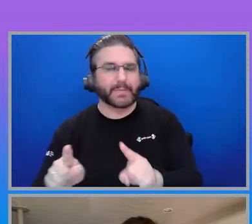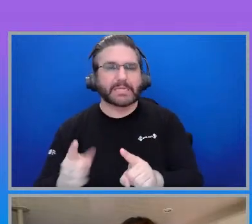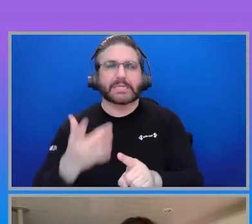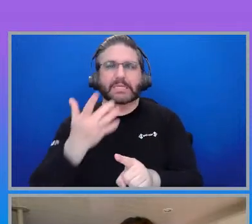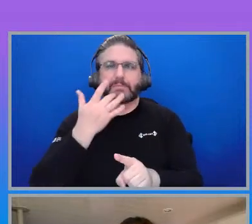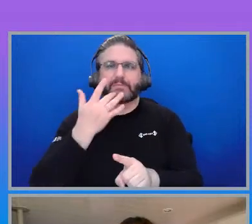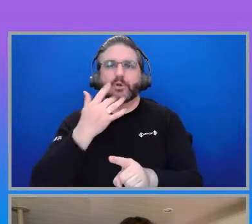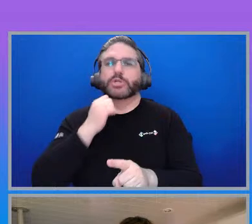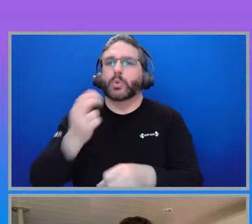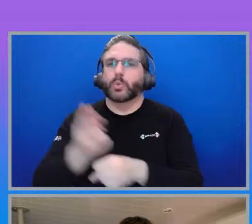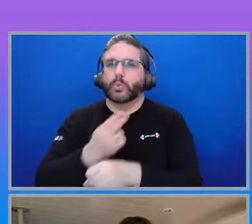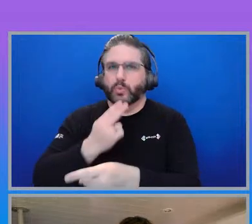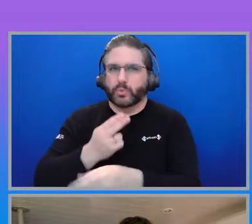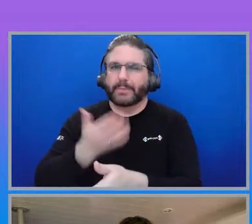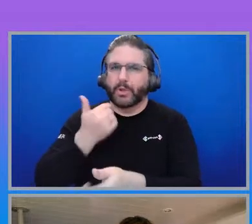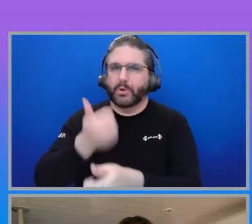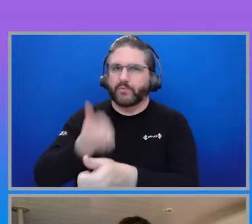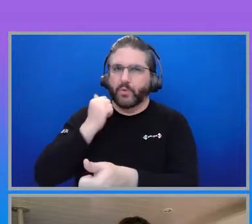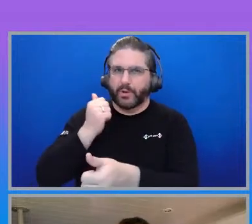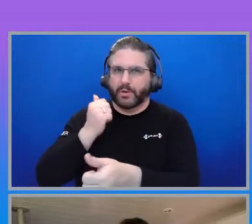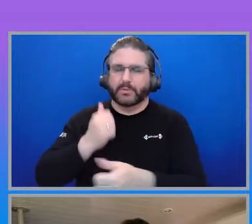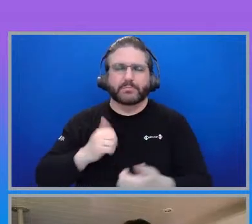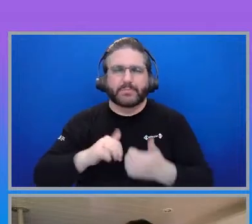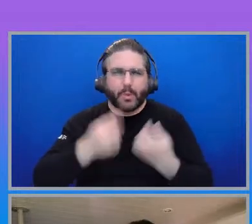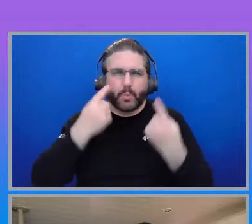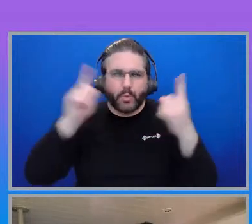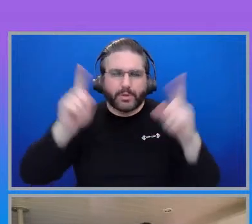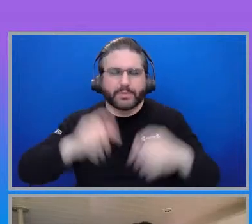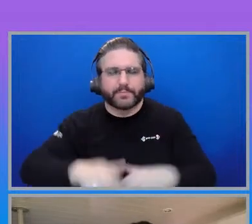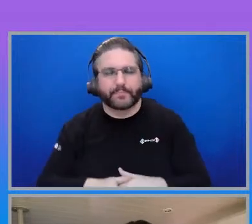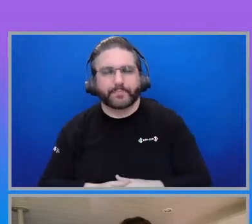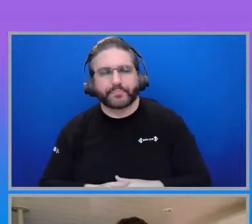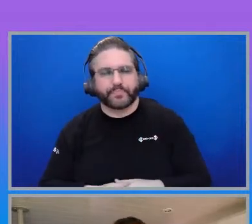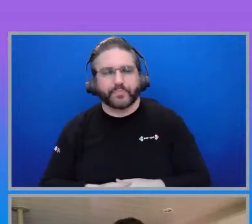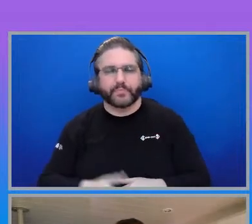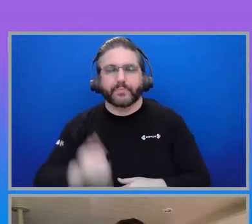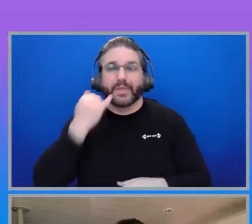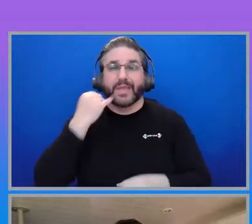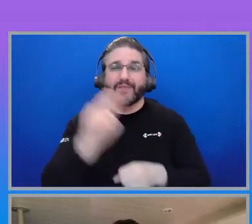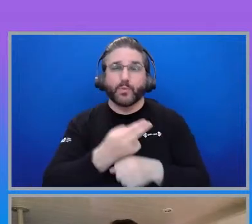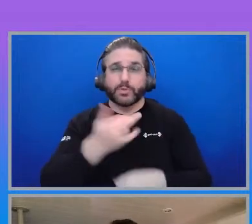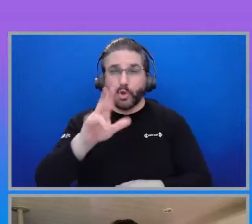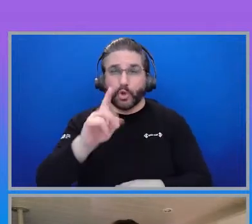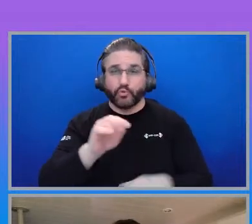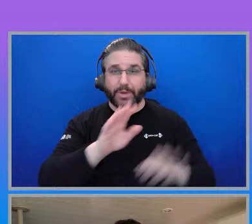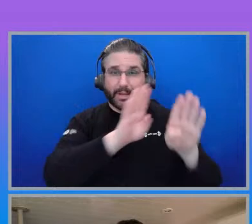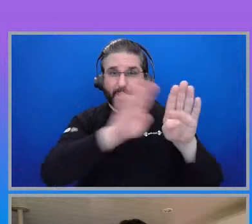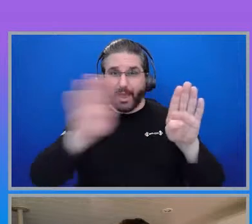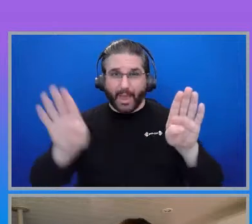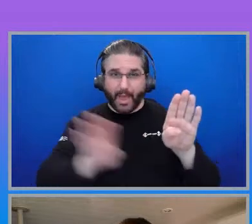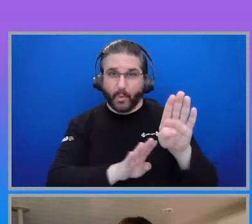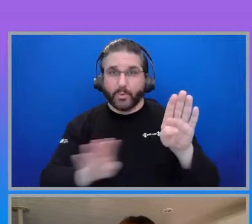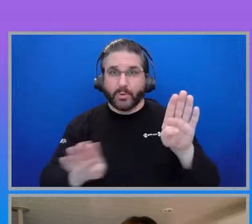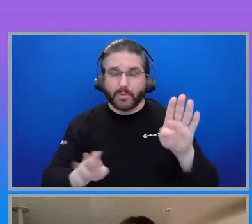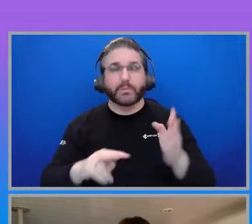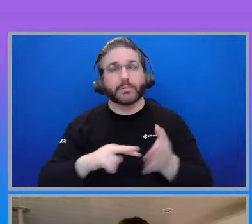show you how that works. So if